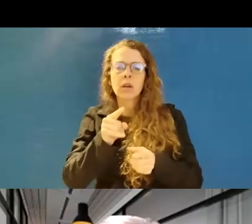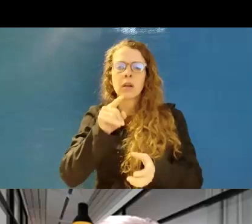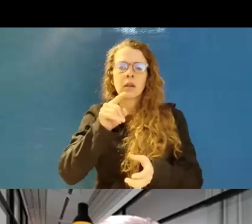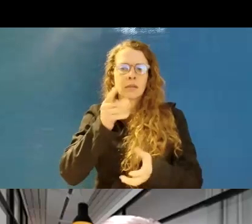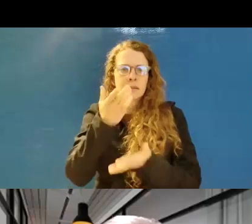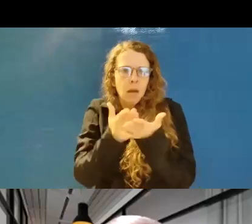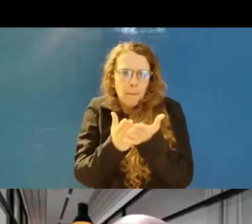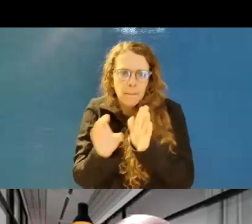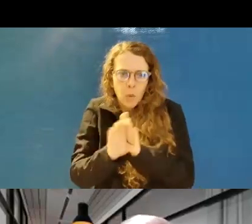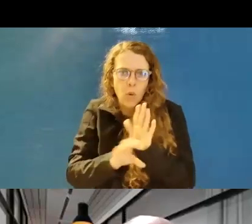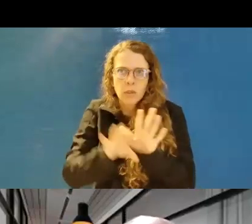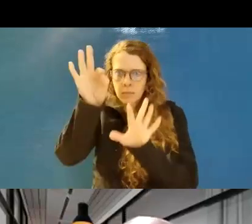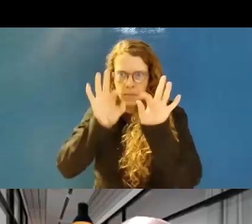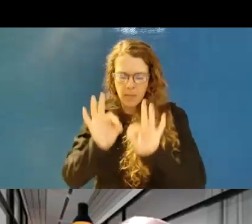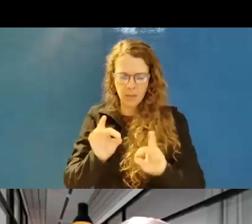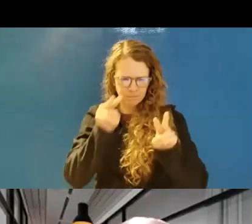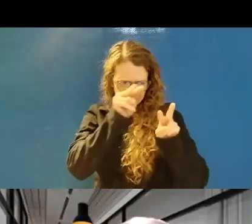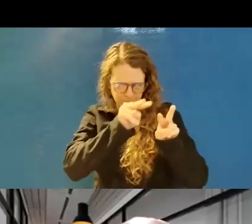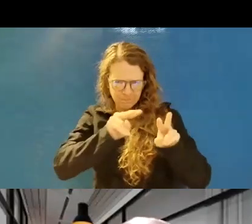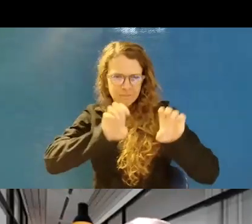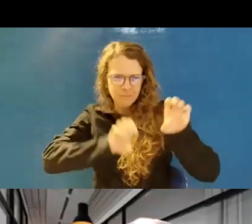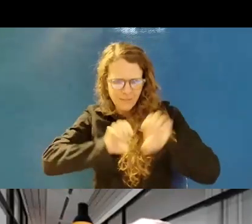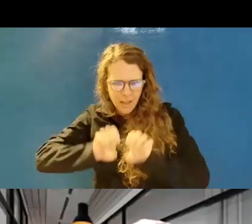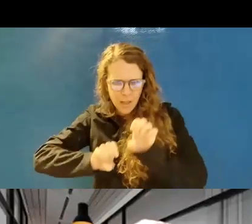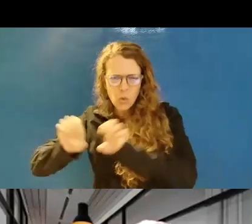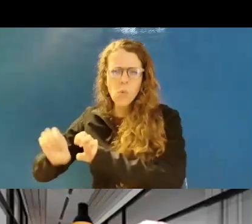But this will be randomly selected and they will,